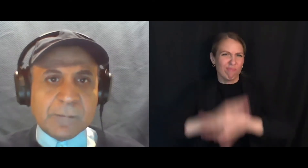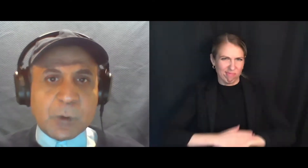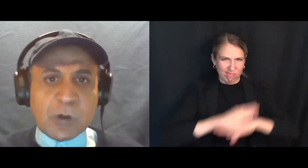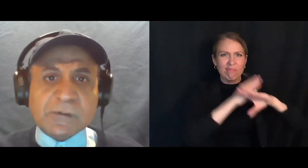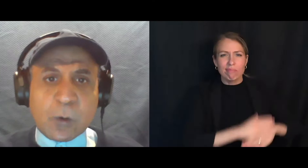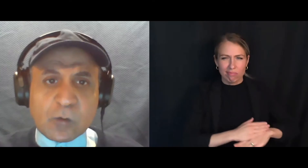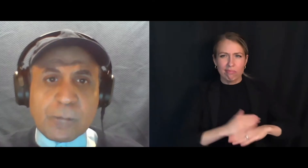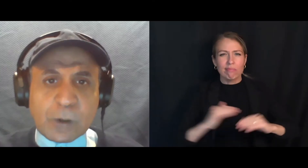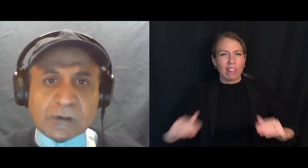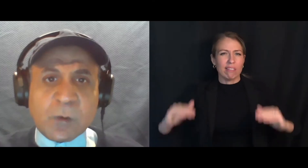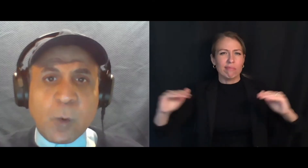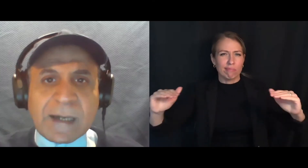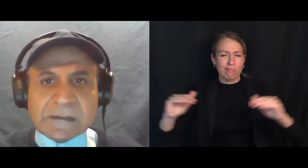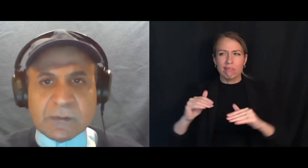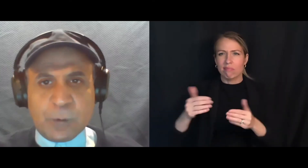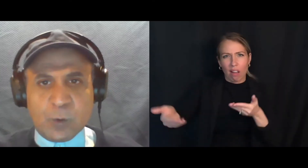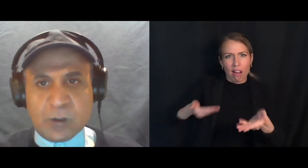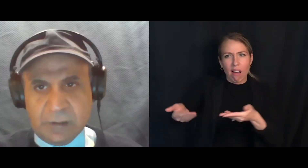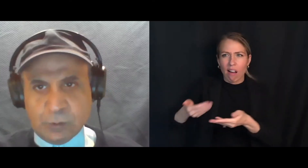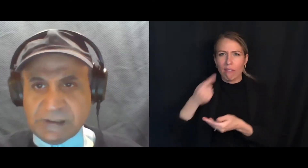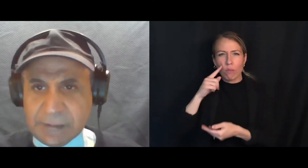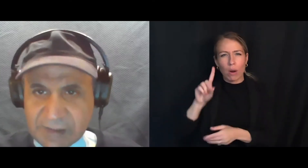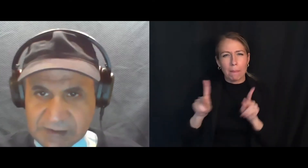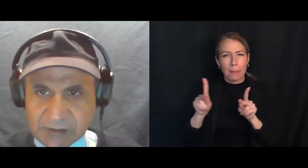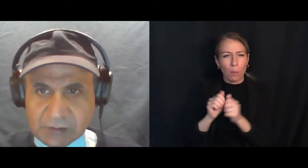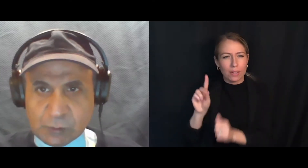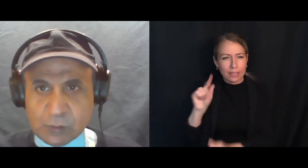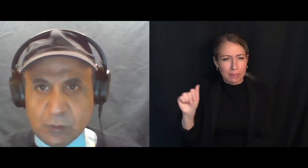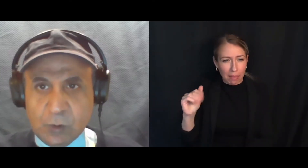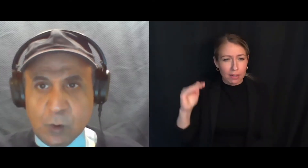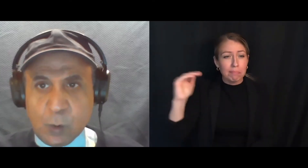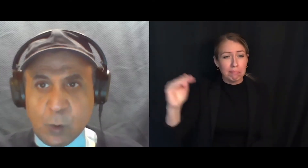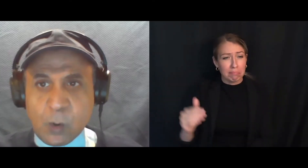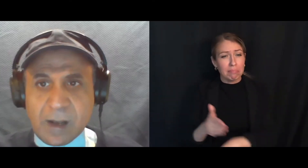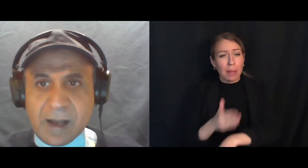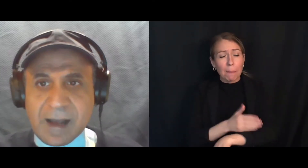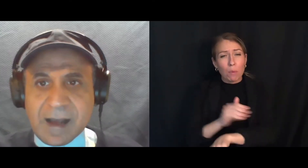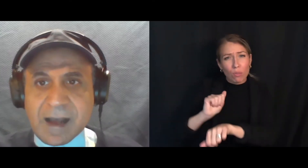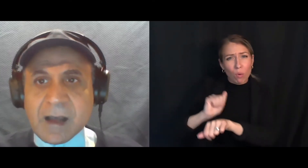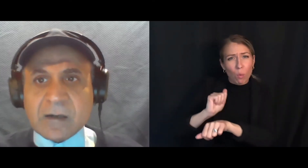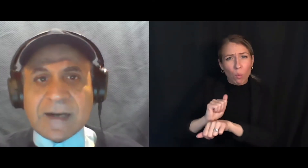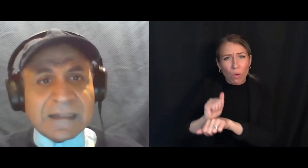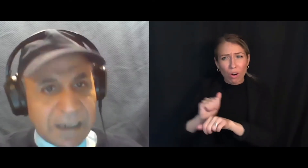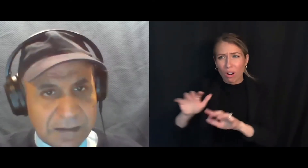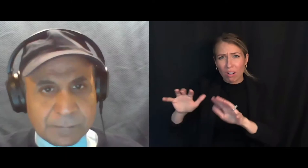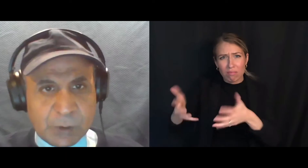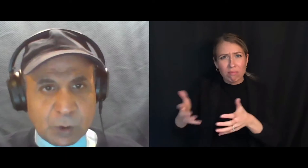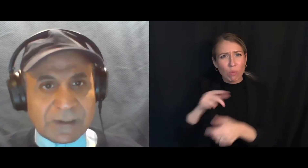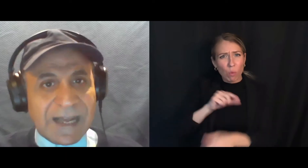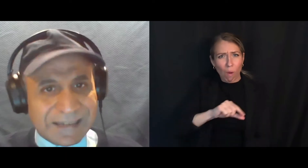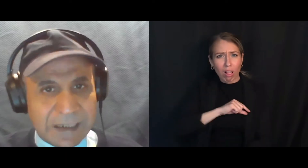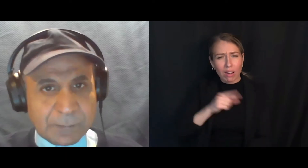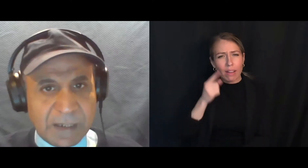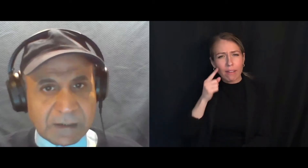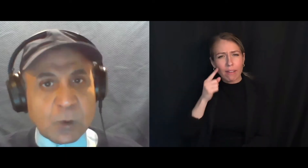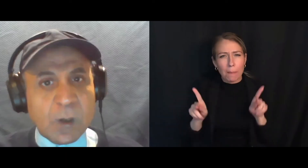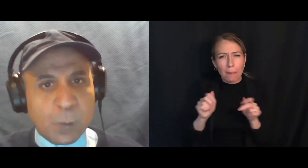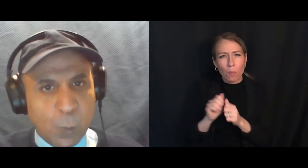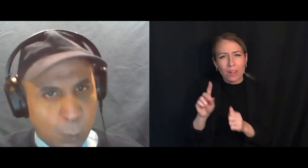improve the workforce quality for workers with disabilities who are underemployed, underpaid,